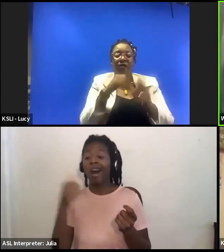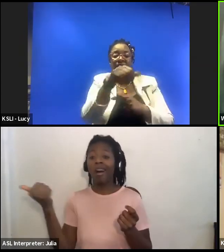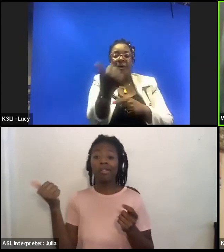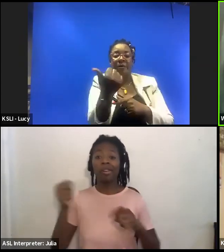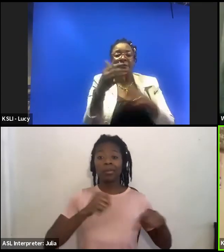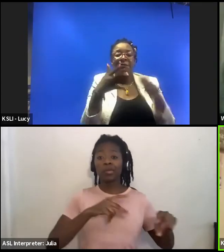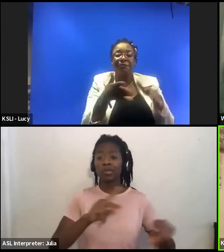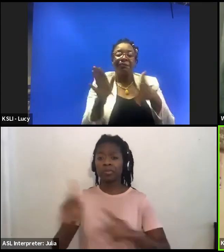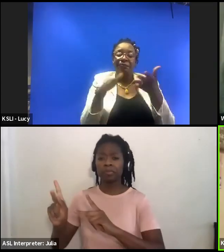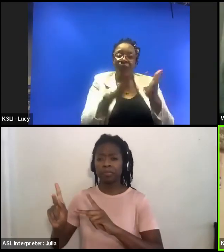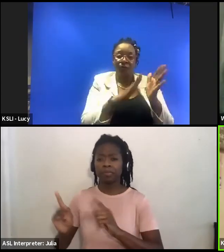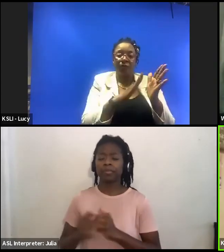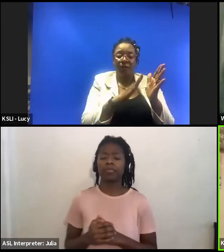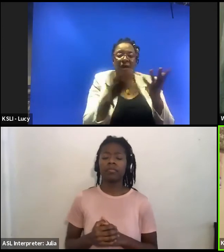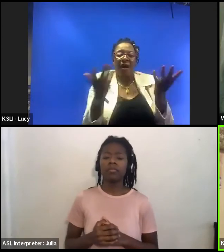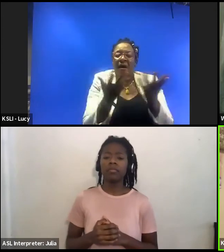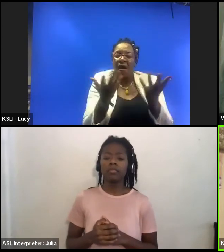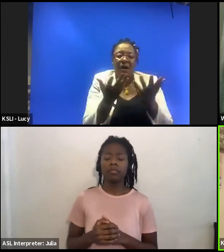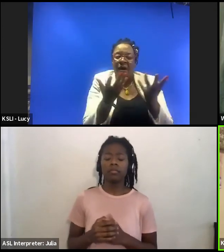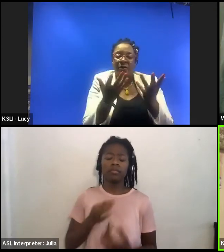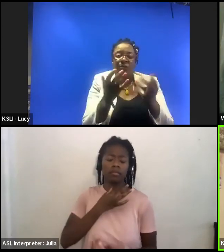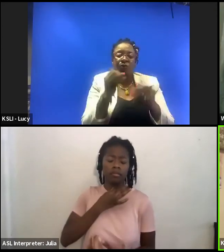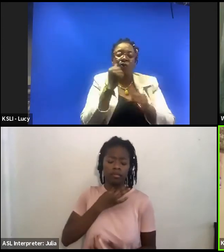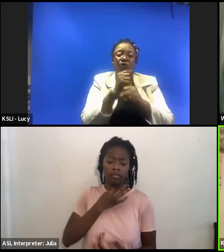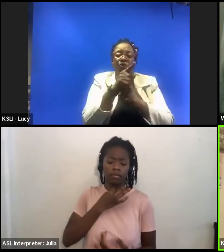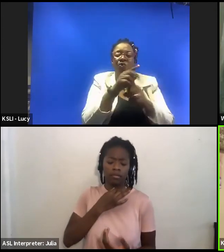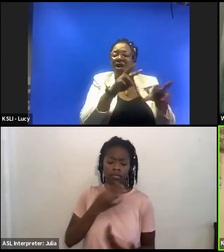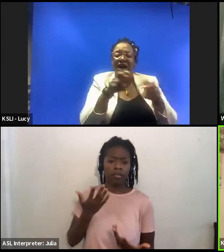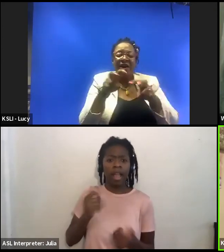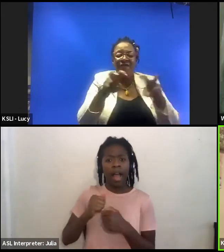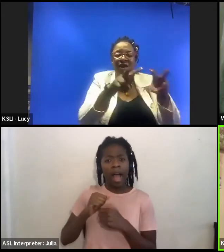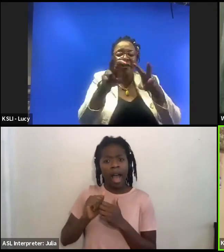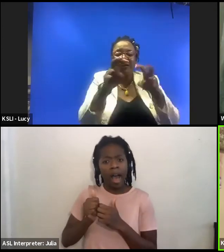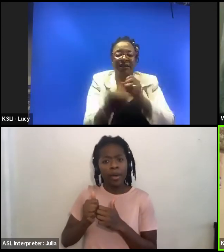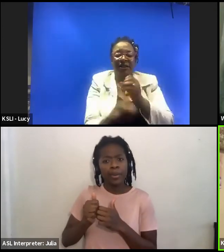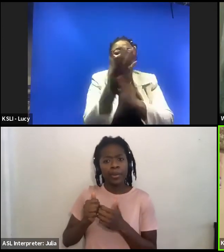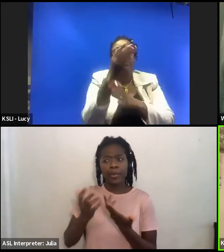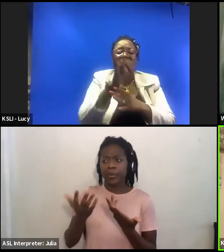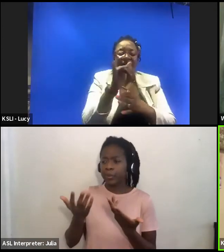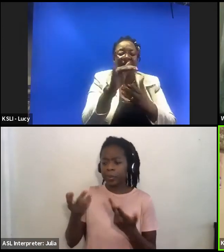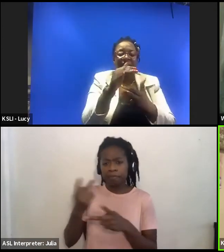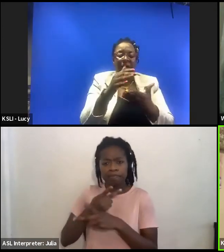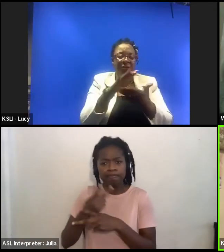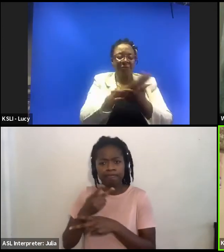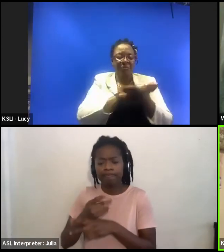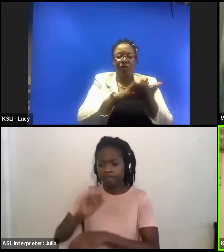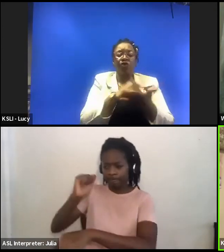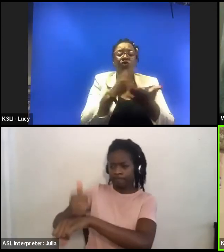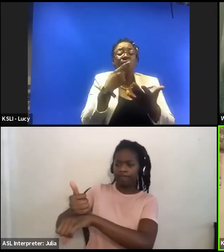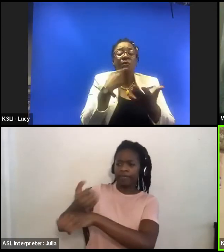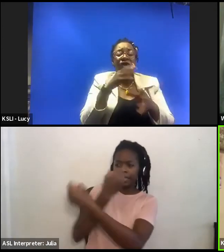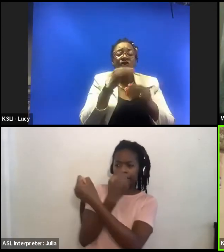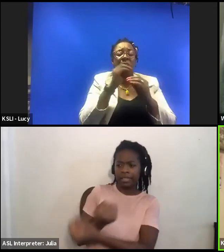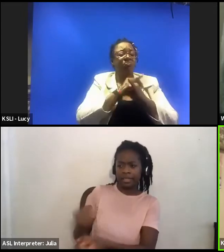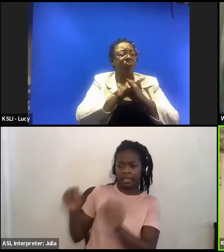how do you navigate creating that safe space that you've spoken so eloquently about? How do you facilitate that growth